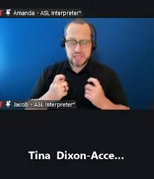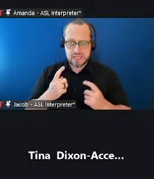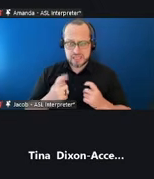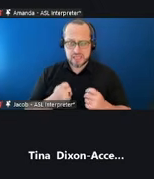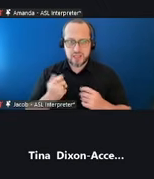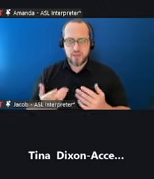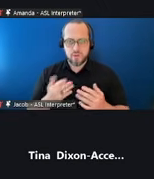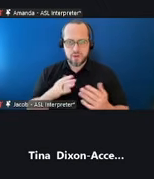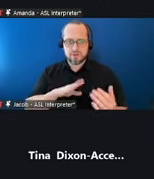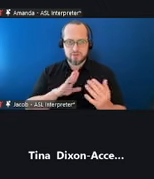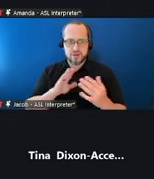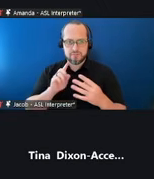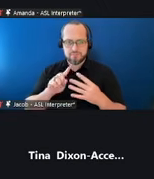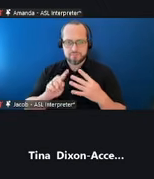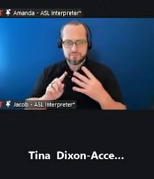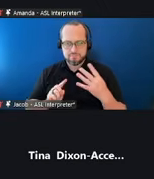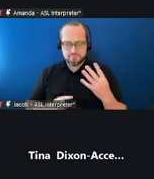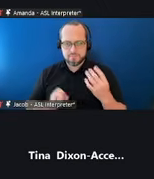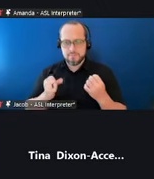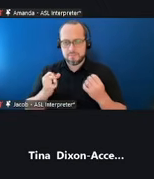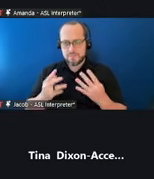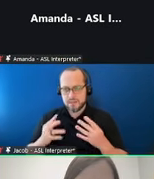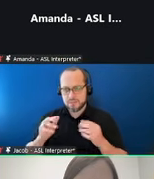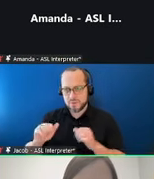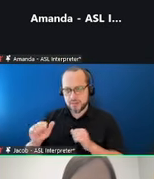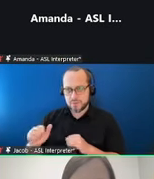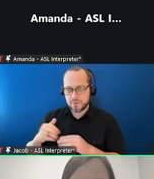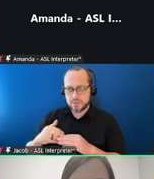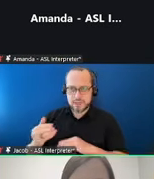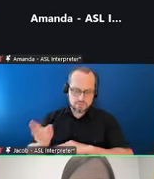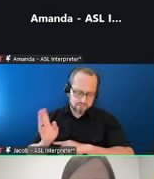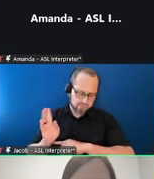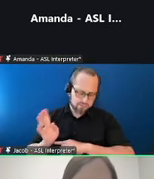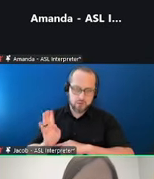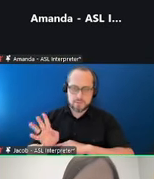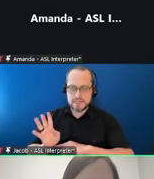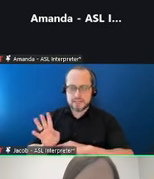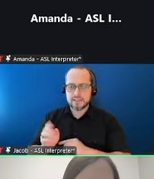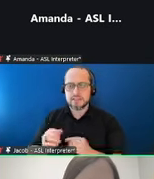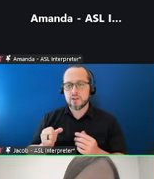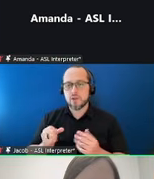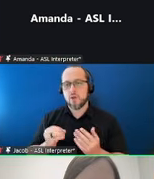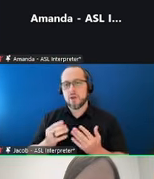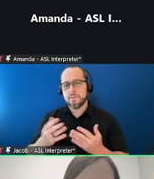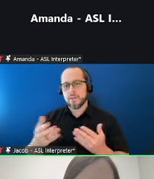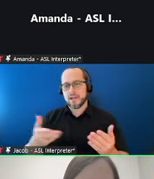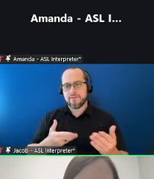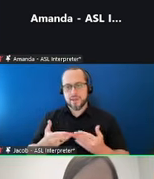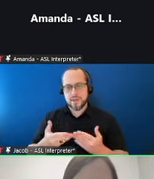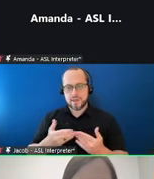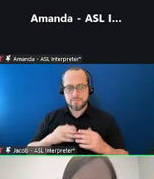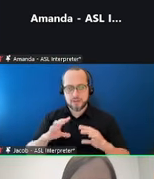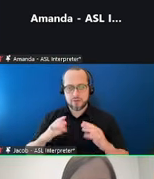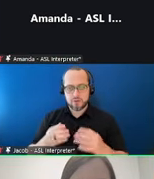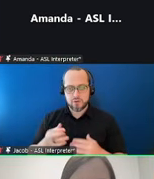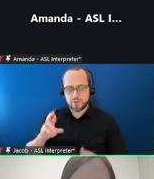as many as we can in the next four minutes. Um, so I'm going to invite my colleague Rachel Cooper and